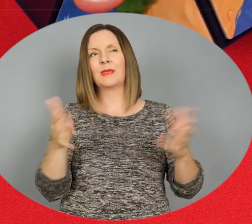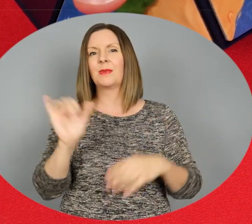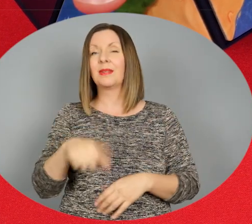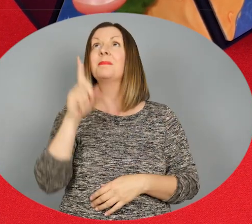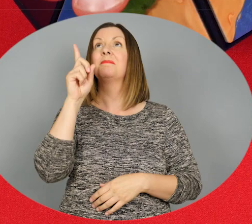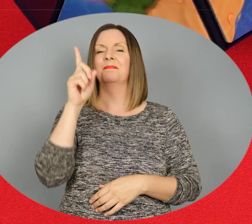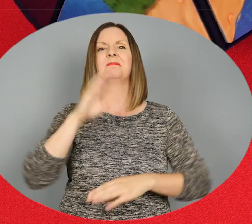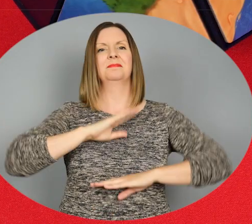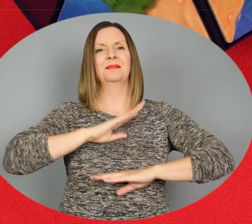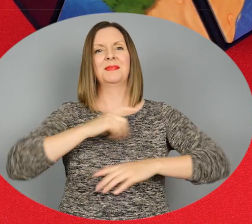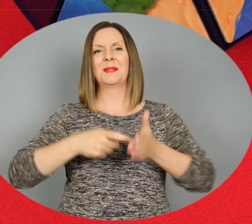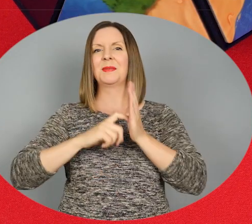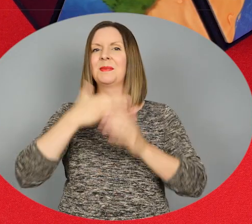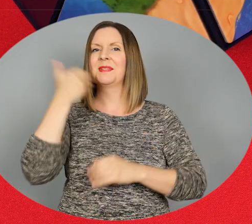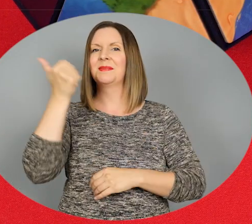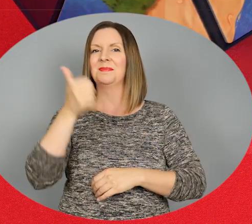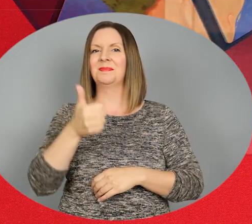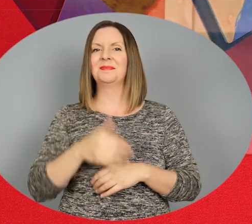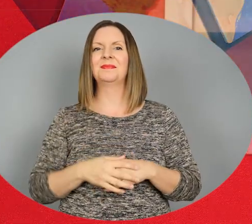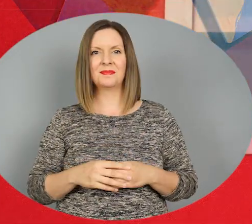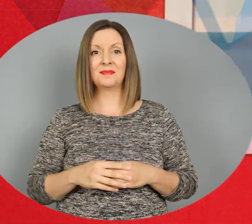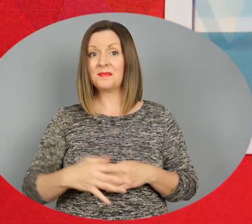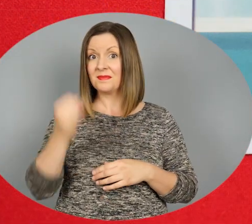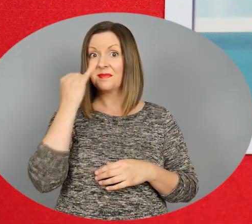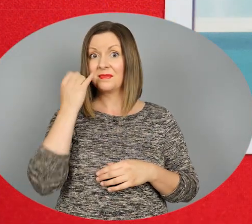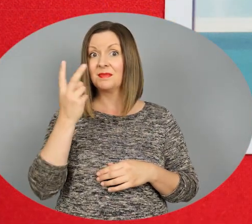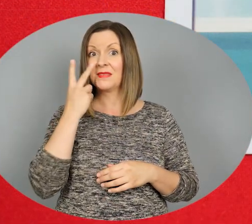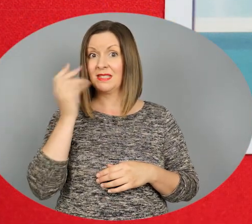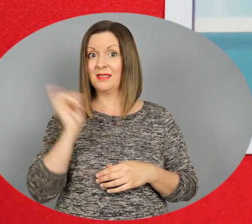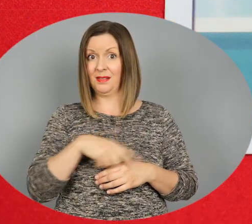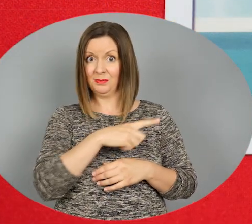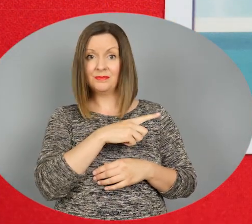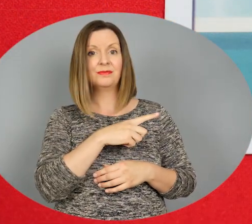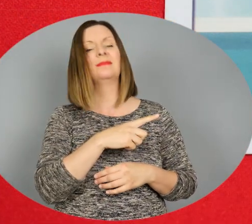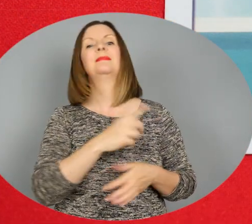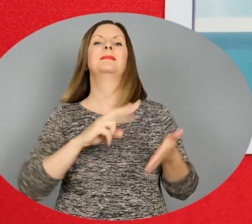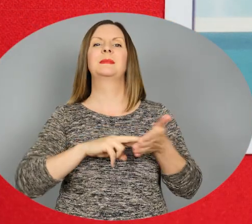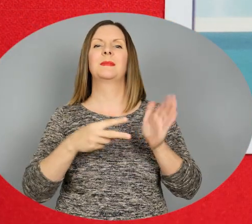satisfies this animal’s requirements. If you see this type of objective, it means that